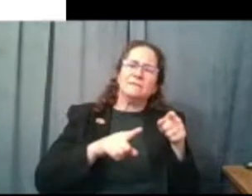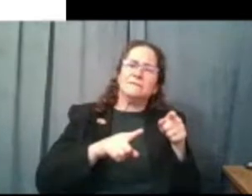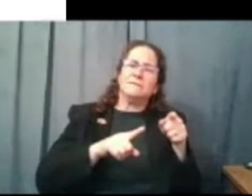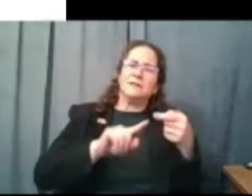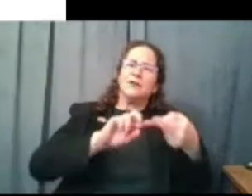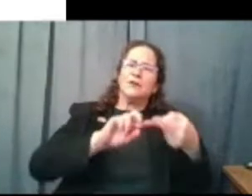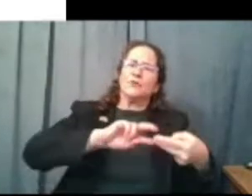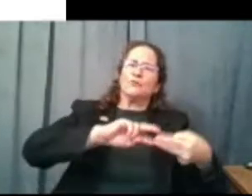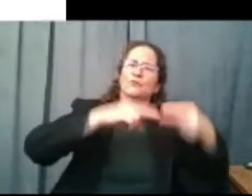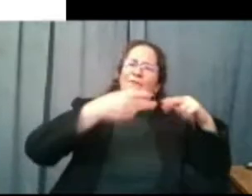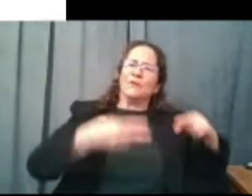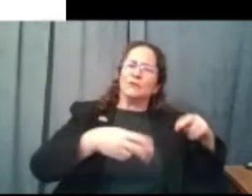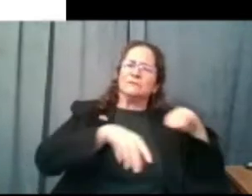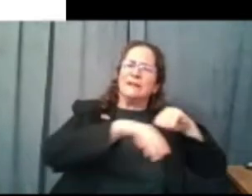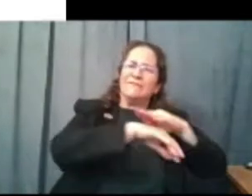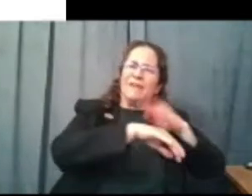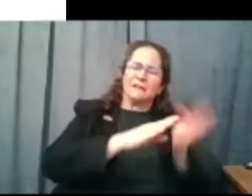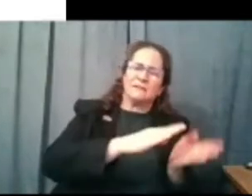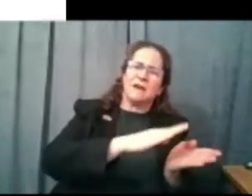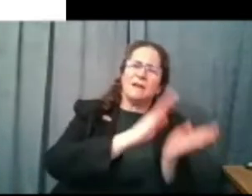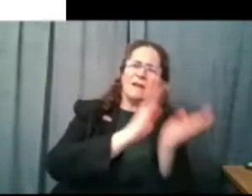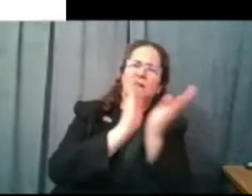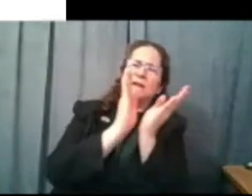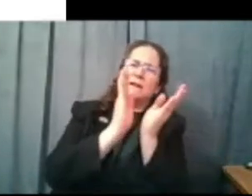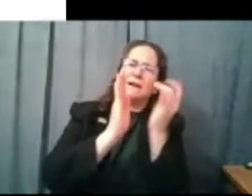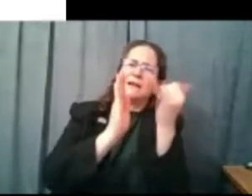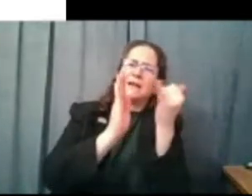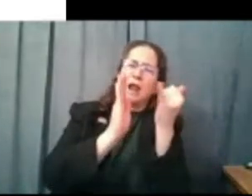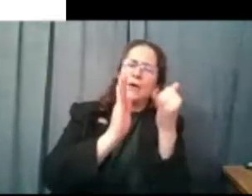and then as it moves up to yellow Developmental Effects